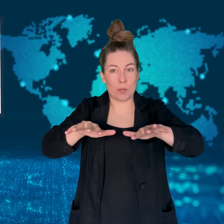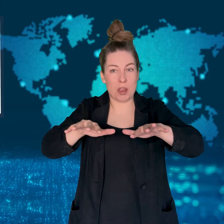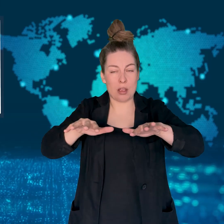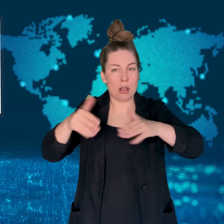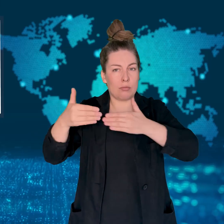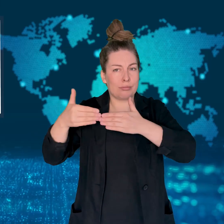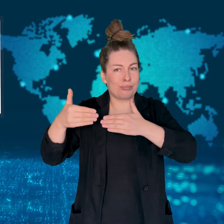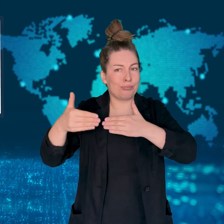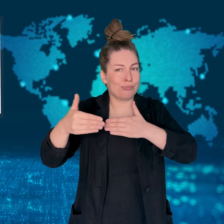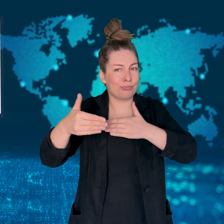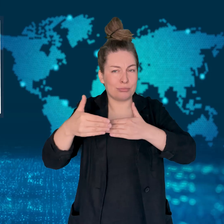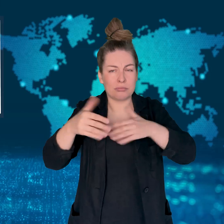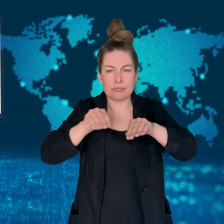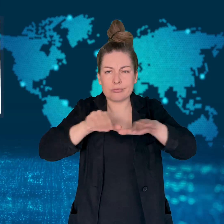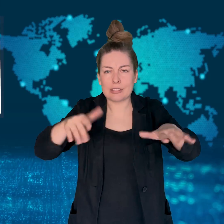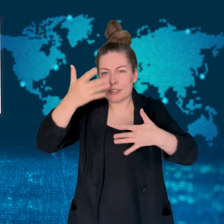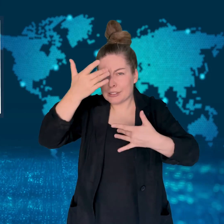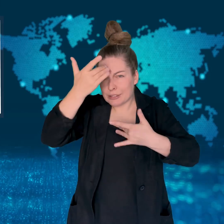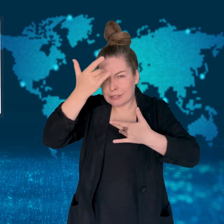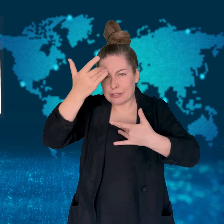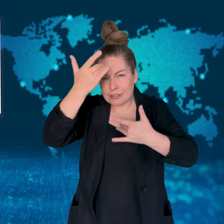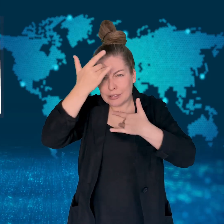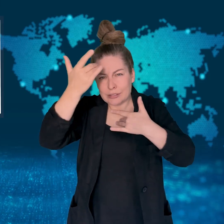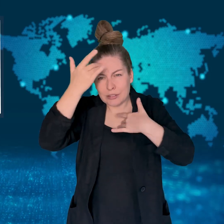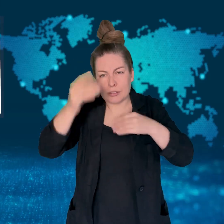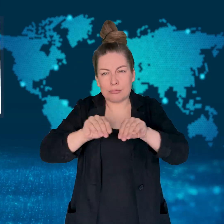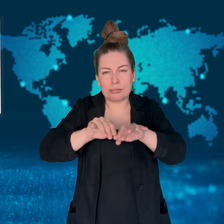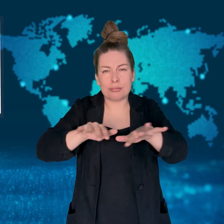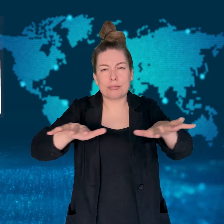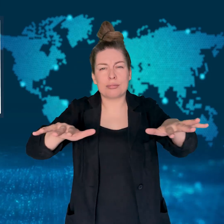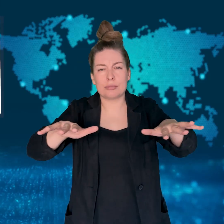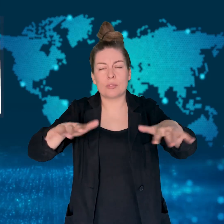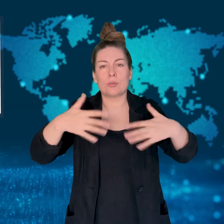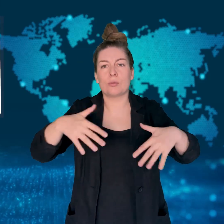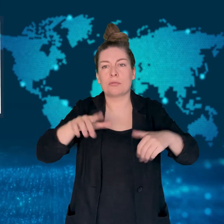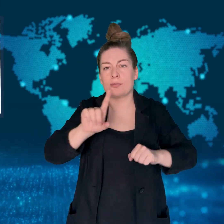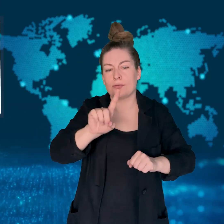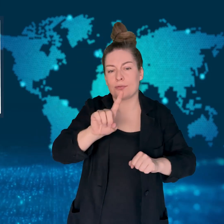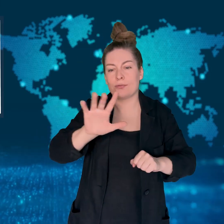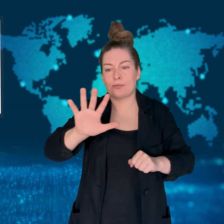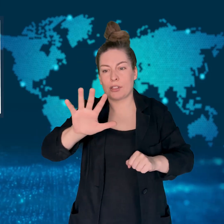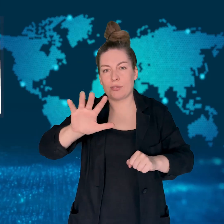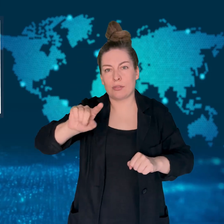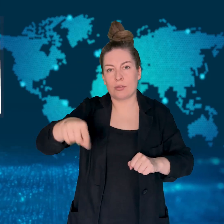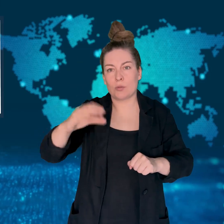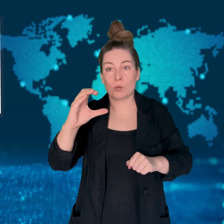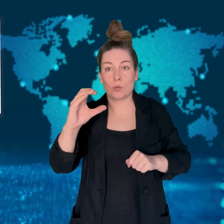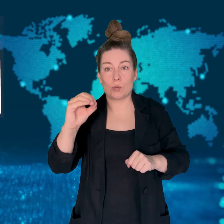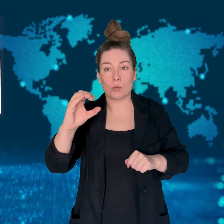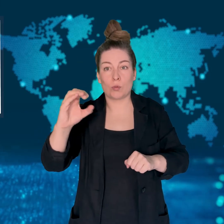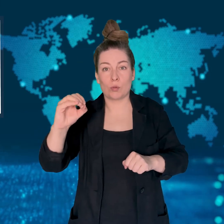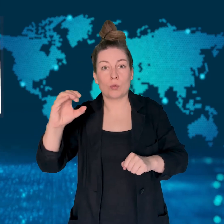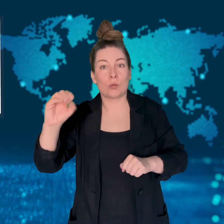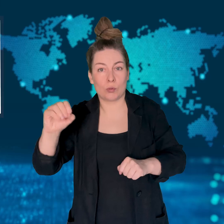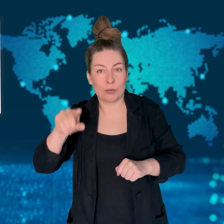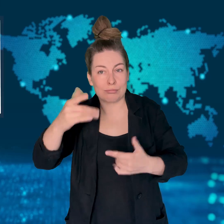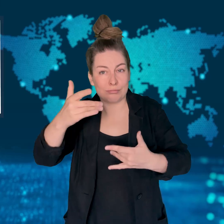According to government data,